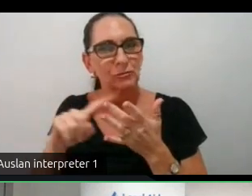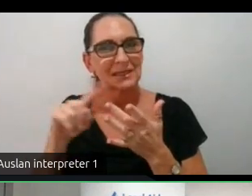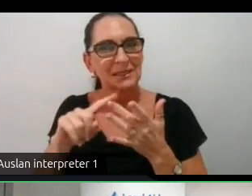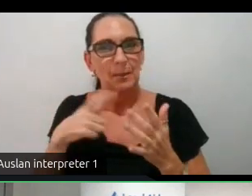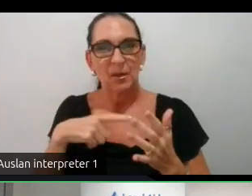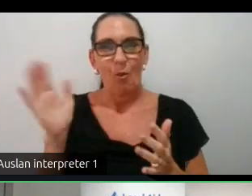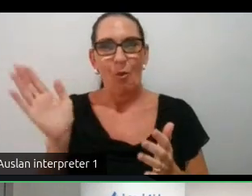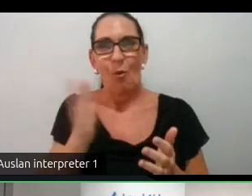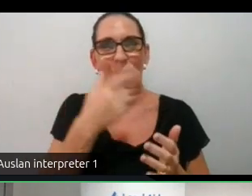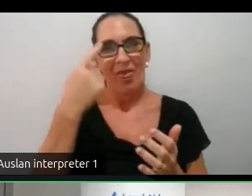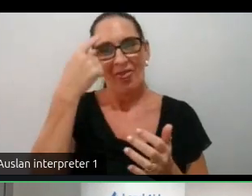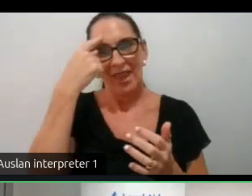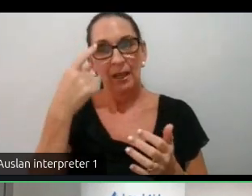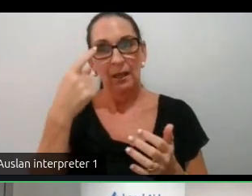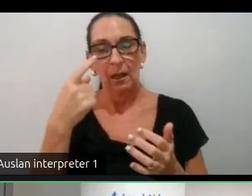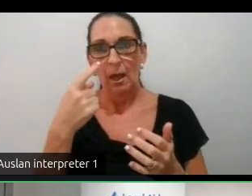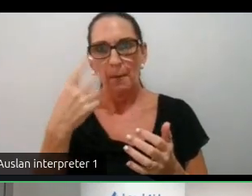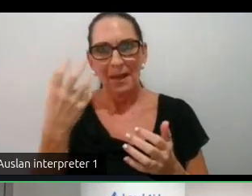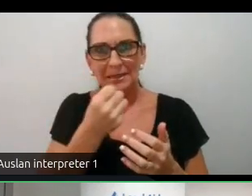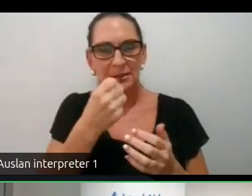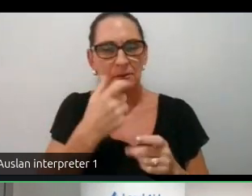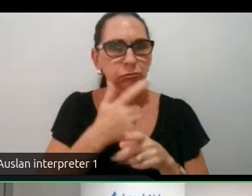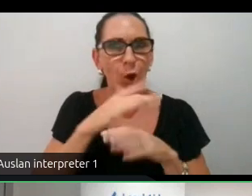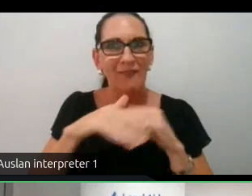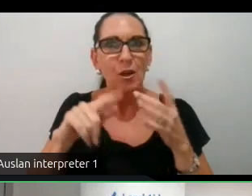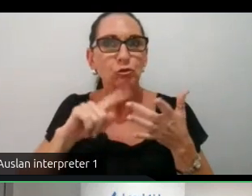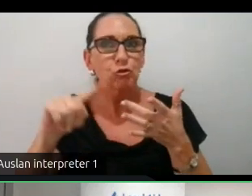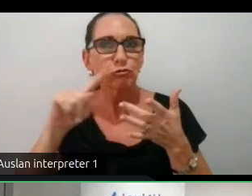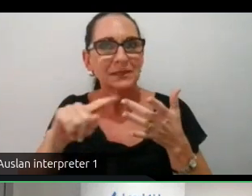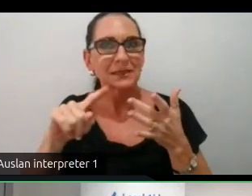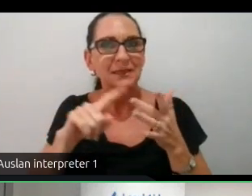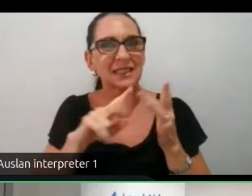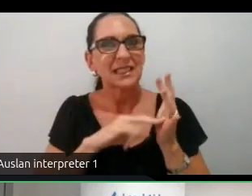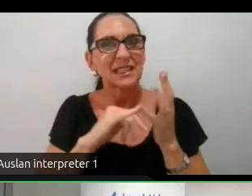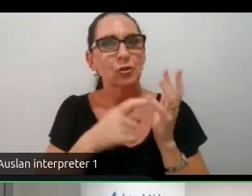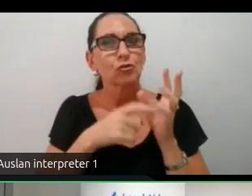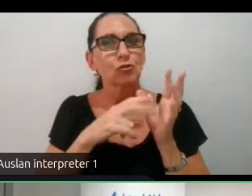because everybody assumes disasters are all about insurance. Yeah. It was important to go through